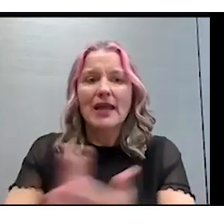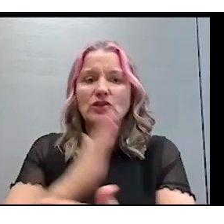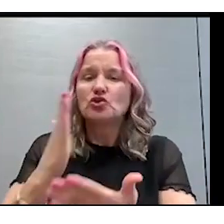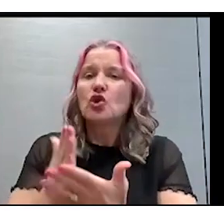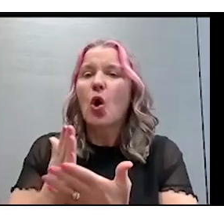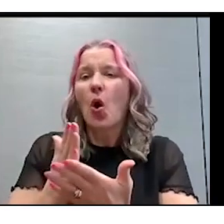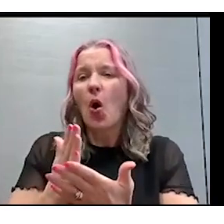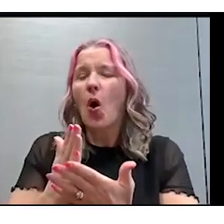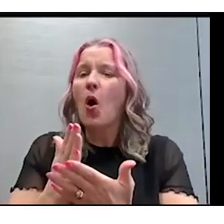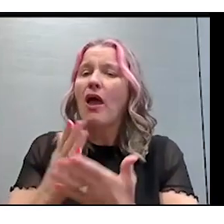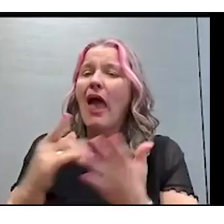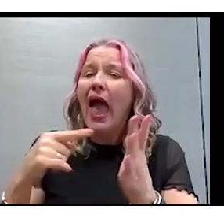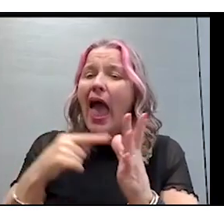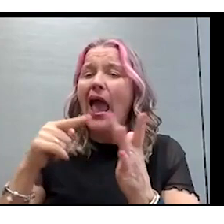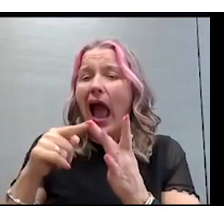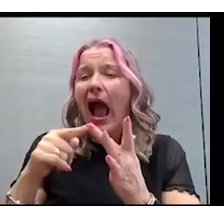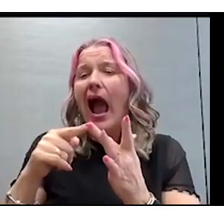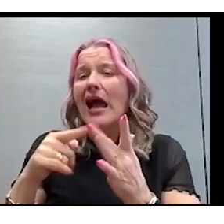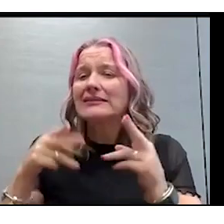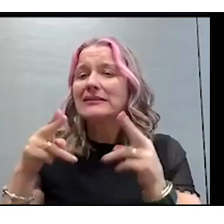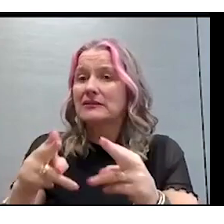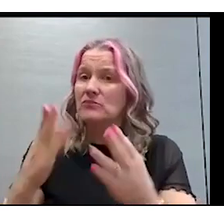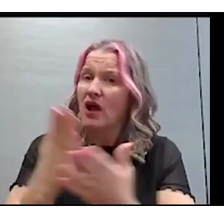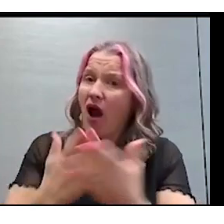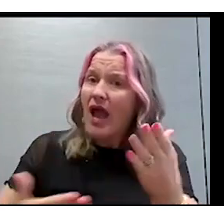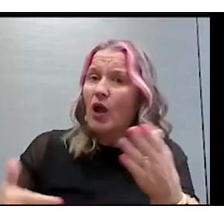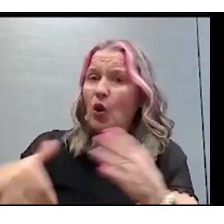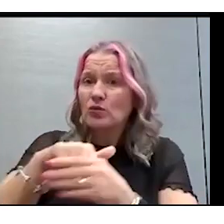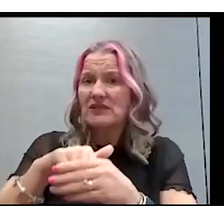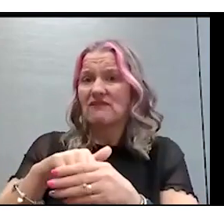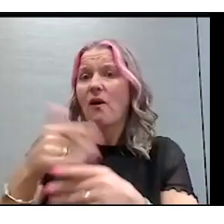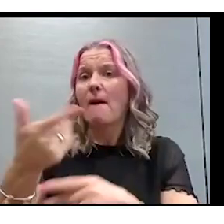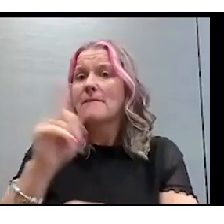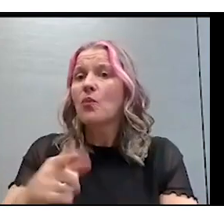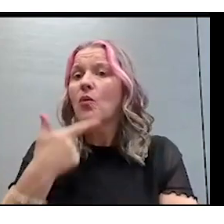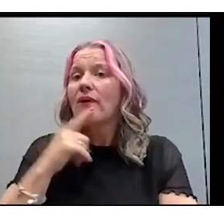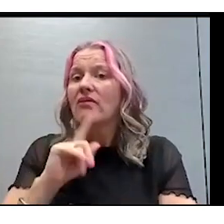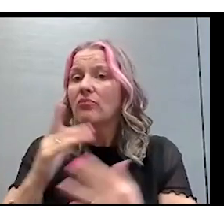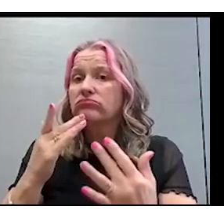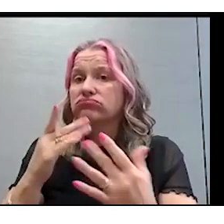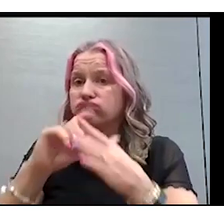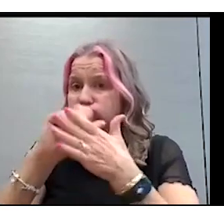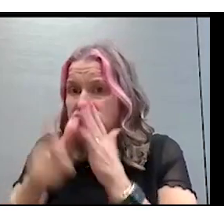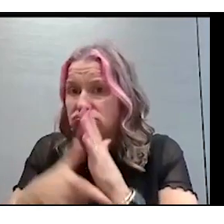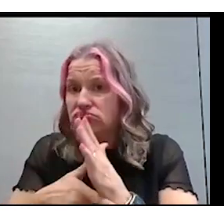systems we develop are inclusive of people with disabilities and I have a disability myself.